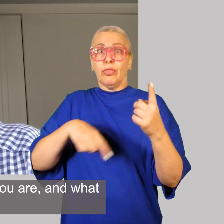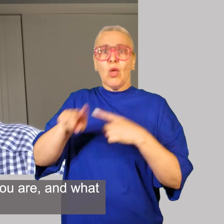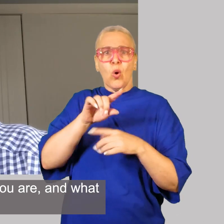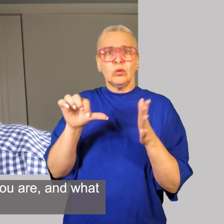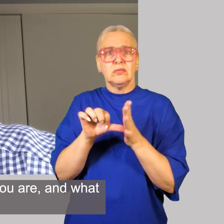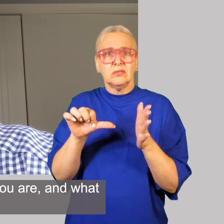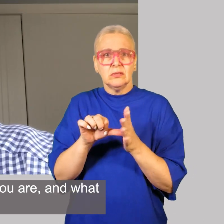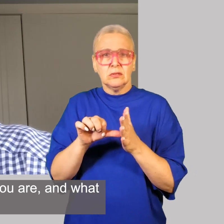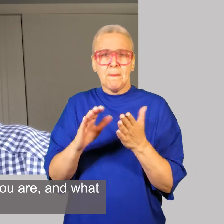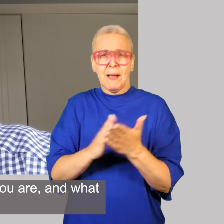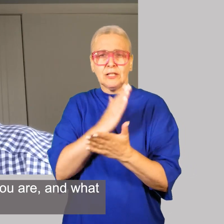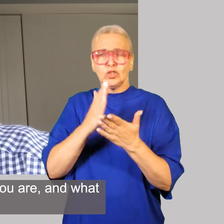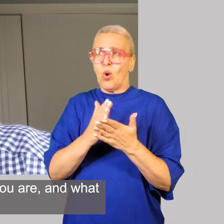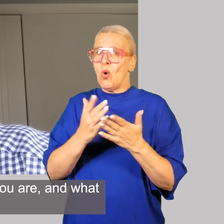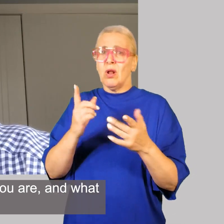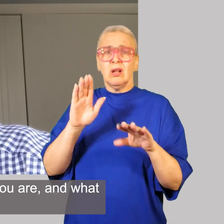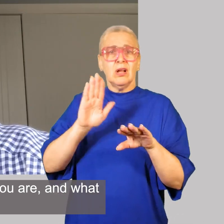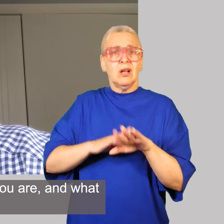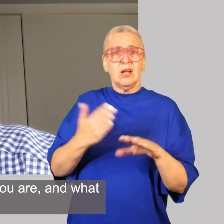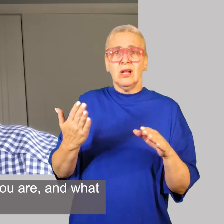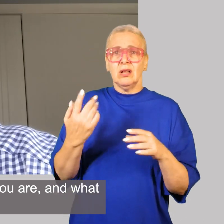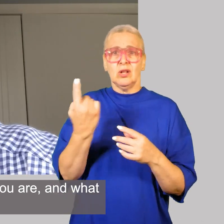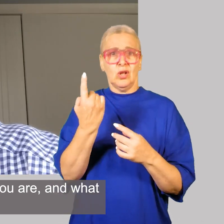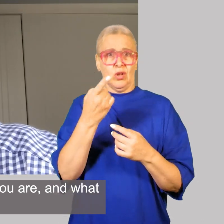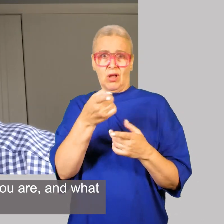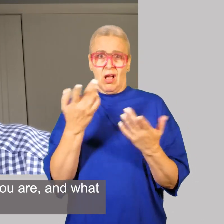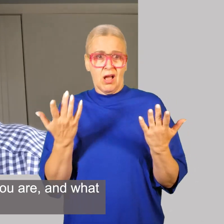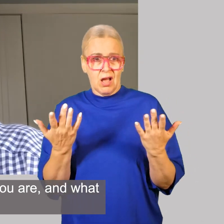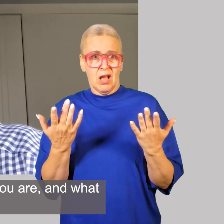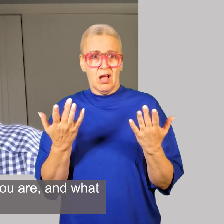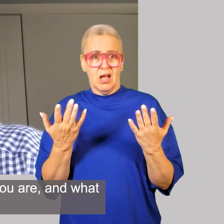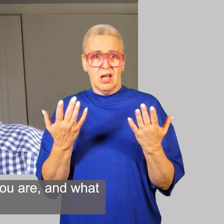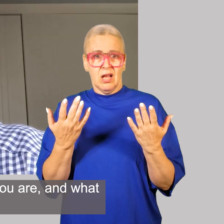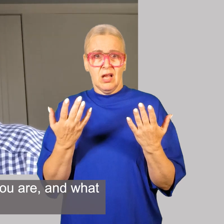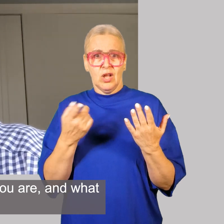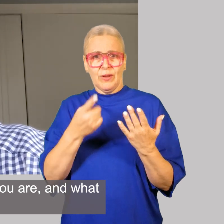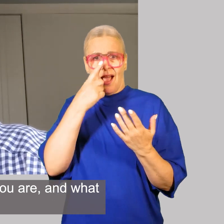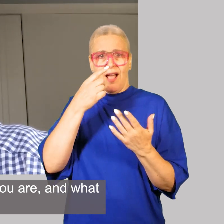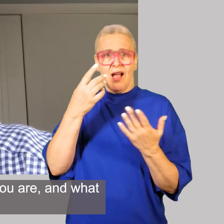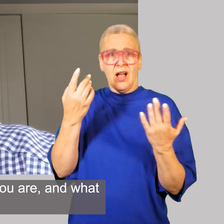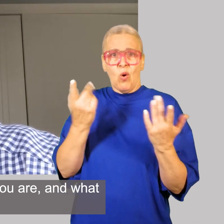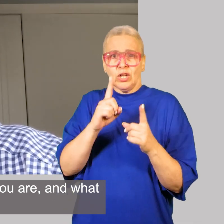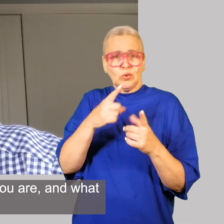and ensure that no matter where you are, who you are, and what you can afford,